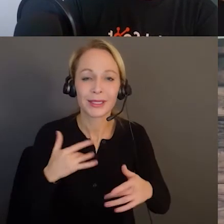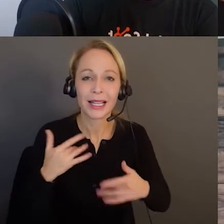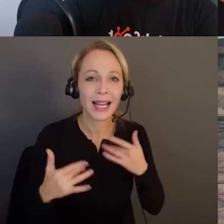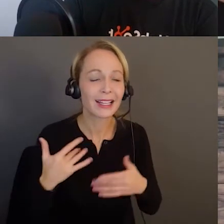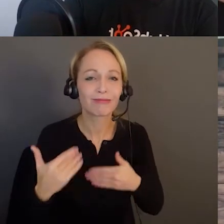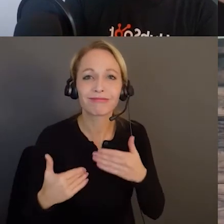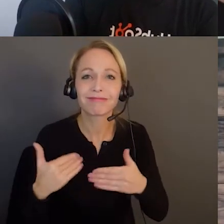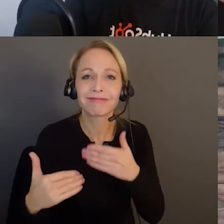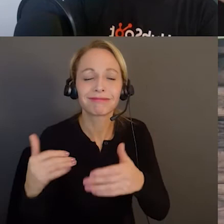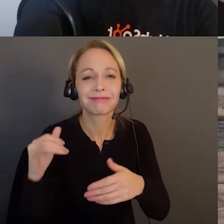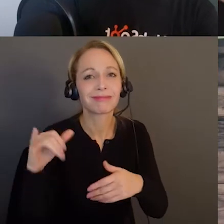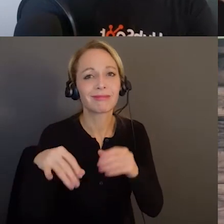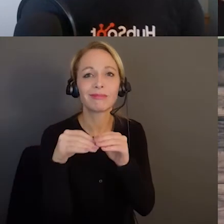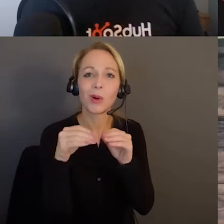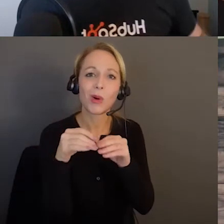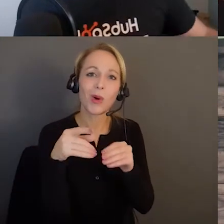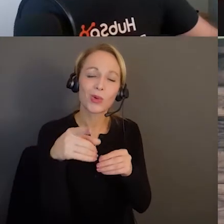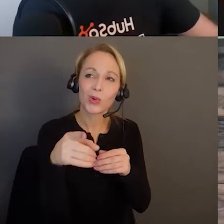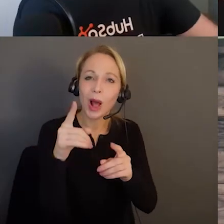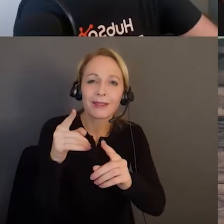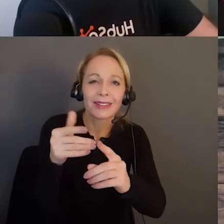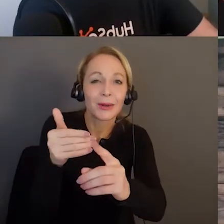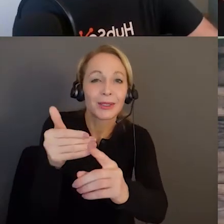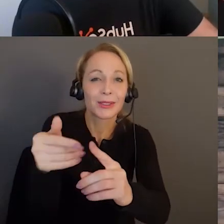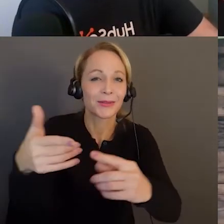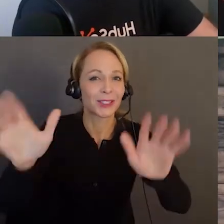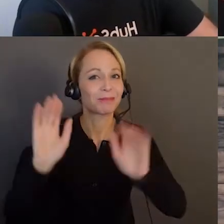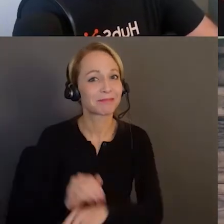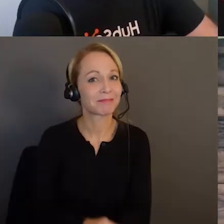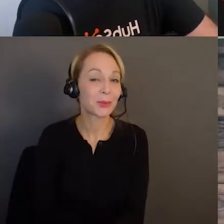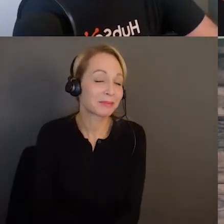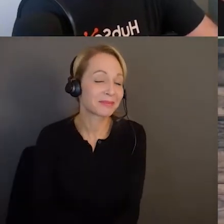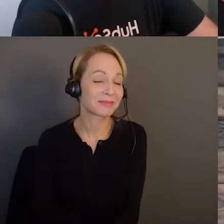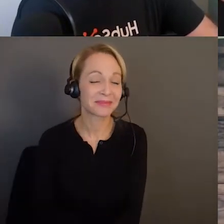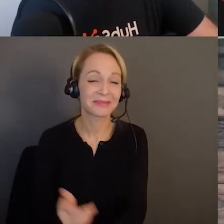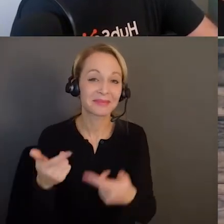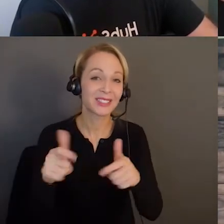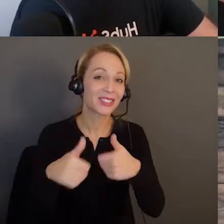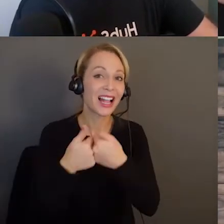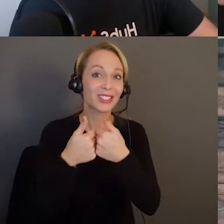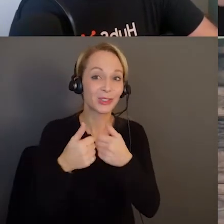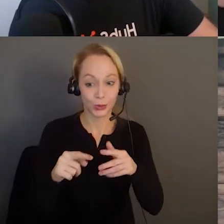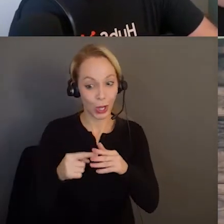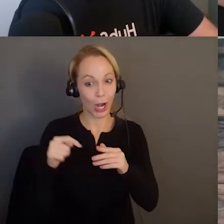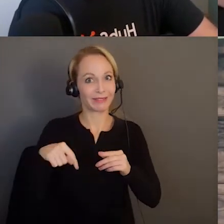AND THE MORE YOU HAVE TO THE FINISH. SO BIGGEST CHALLENGE IS TO START.